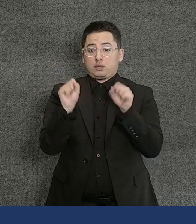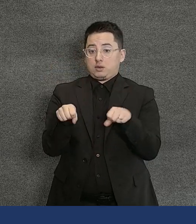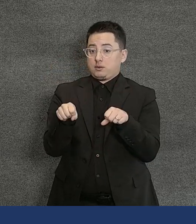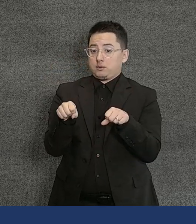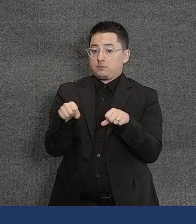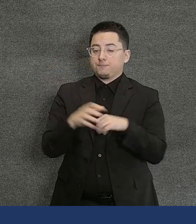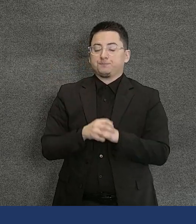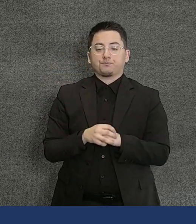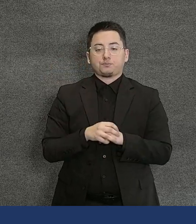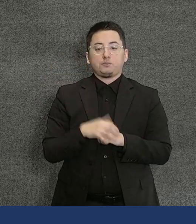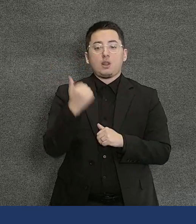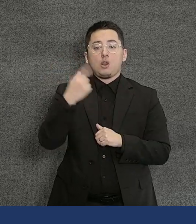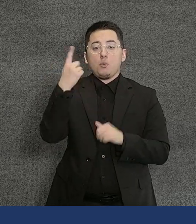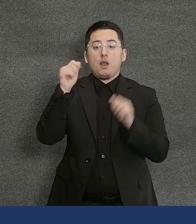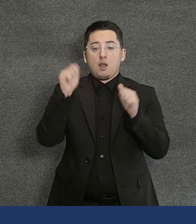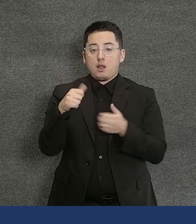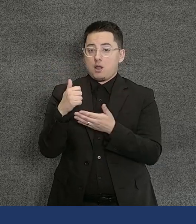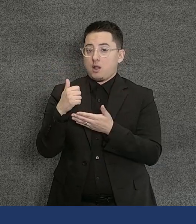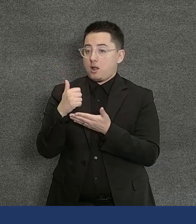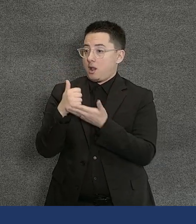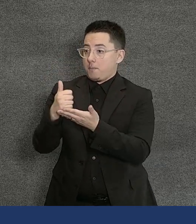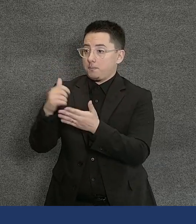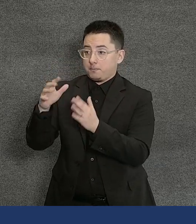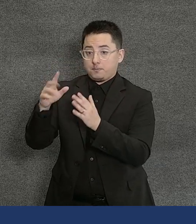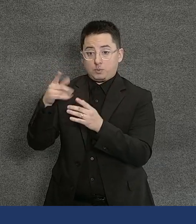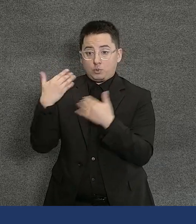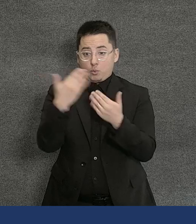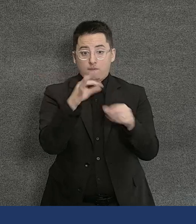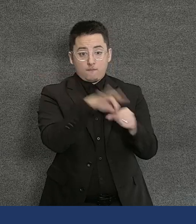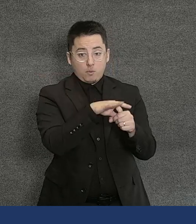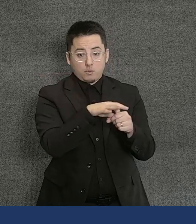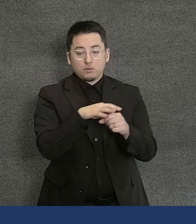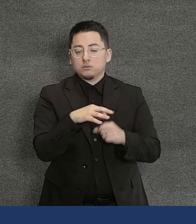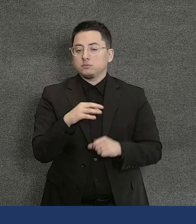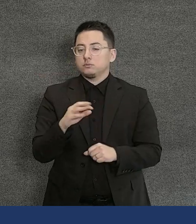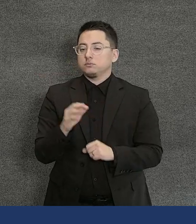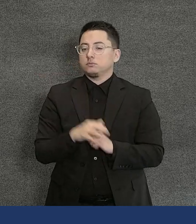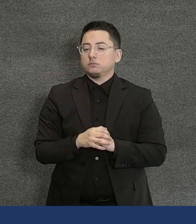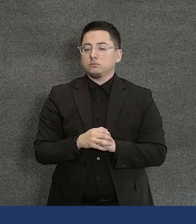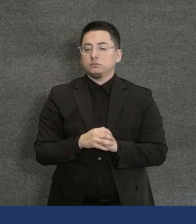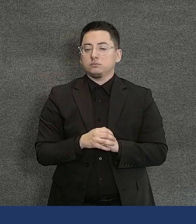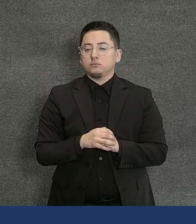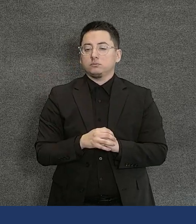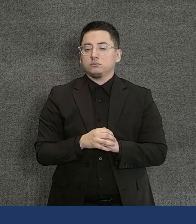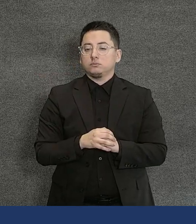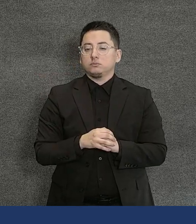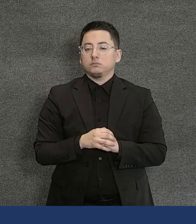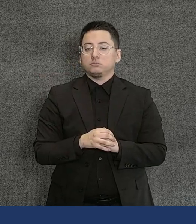It said you can have anyone. They don't even have to be an eligible voter. They don't have to be a resident of the state.